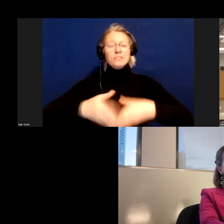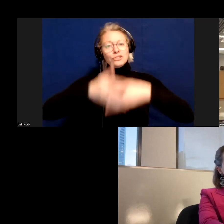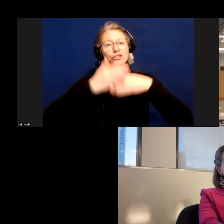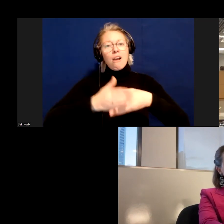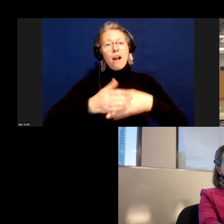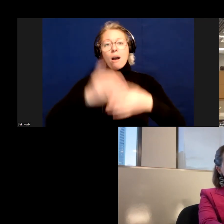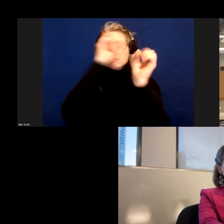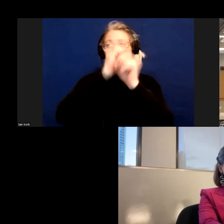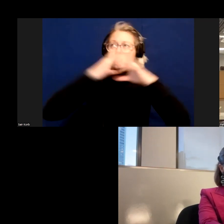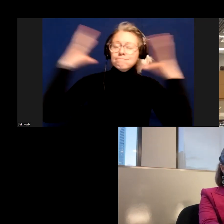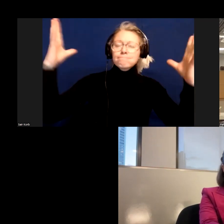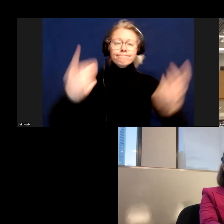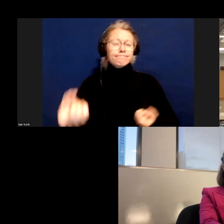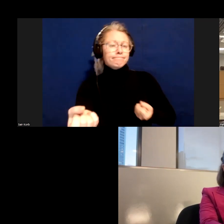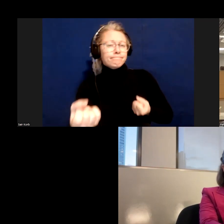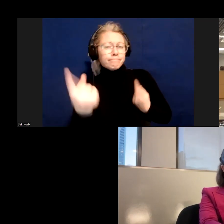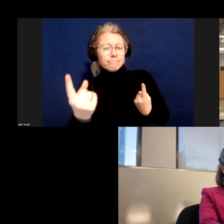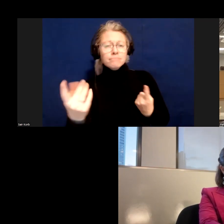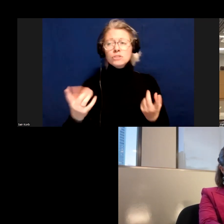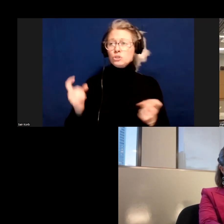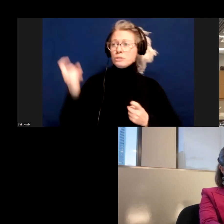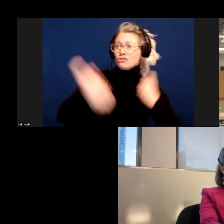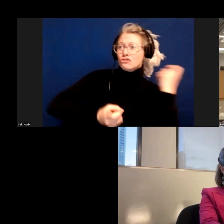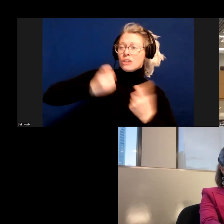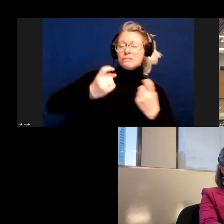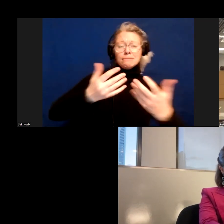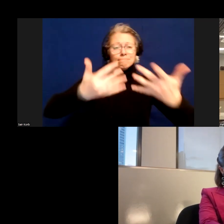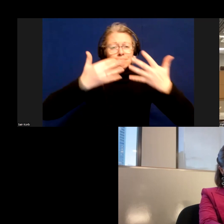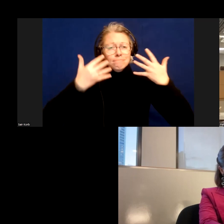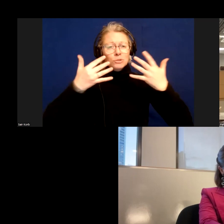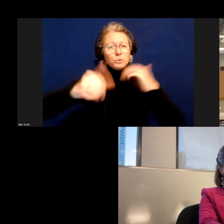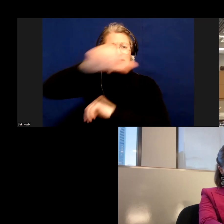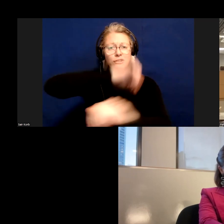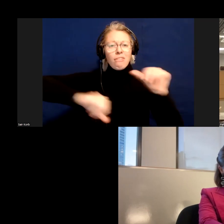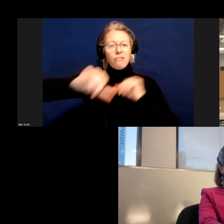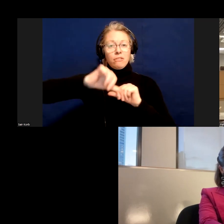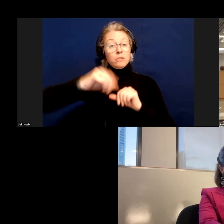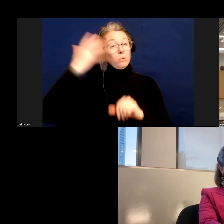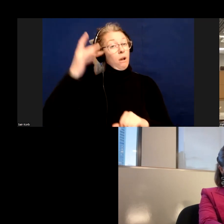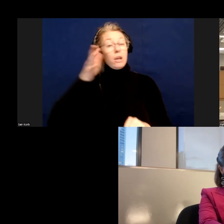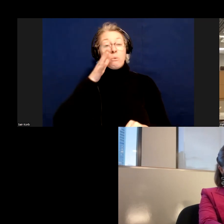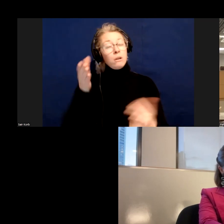empathy, to be generous, to be kind to each other in what are going to be some very turbulent